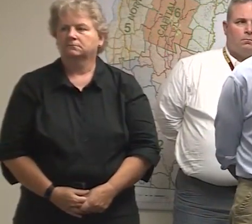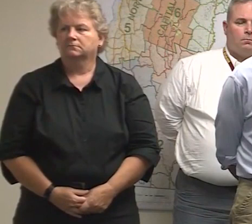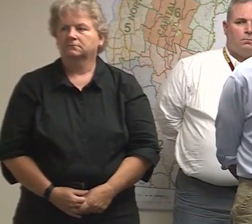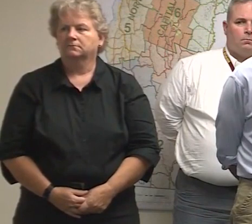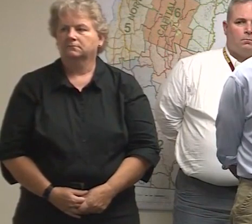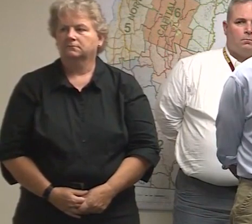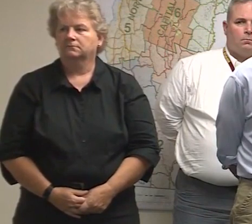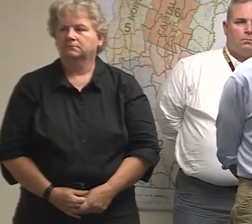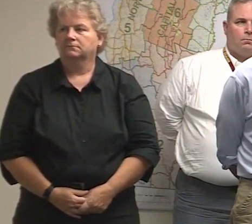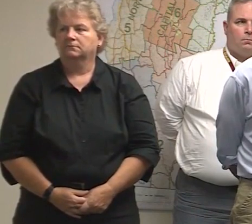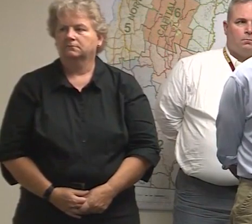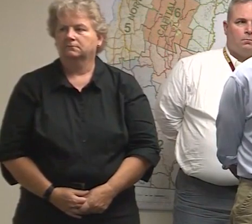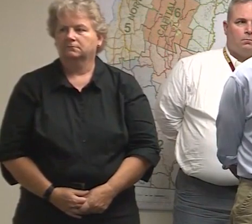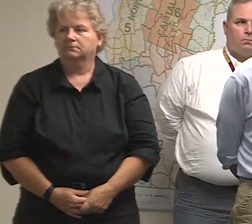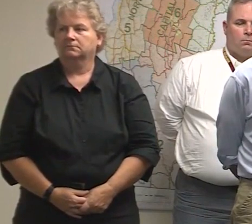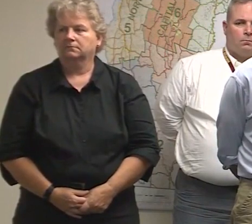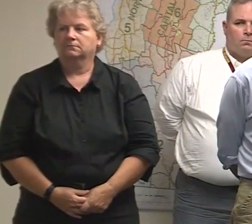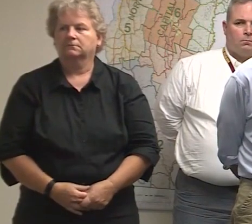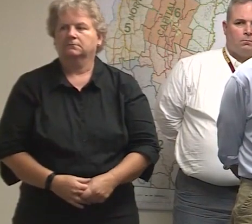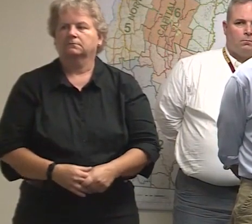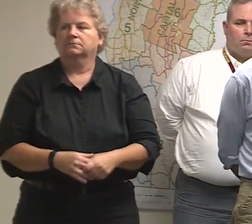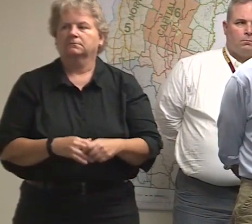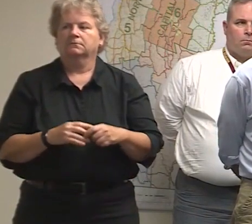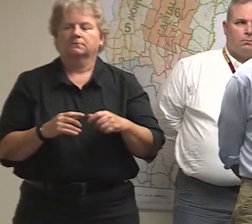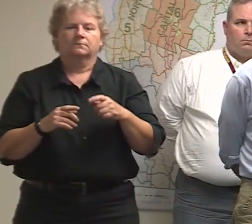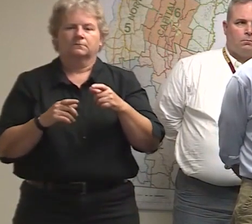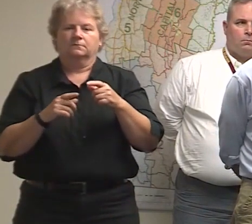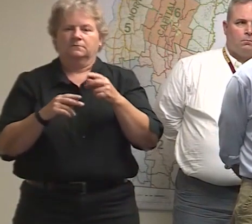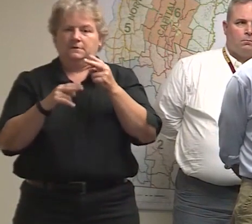SO WE HAVE TO BE VIGILANT AND MONITORING THE WEATHER.